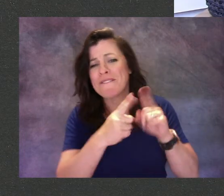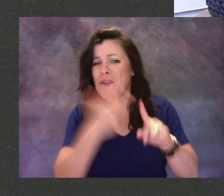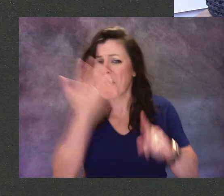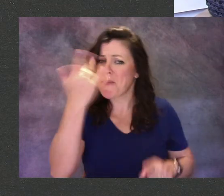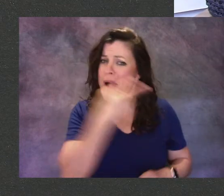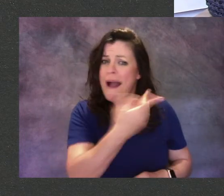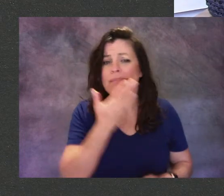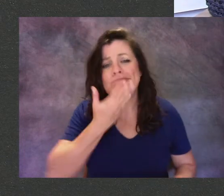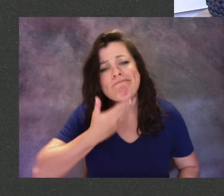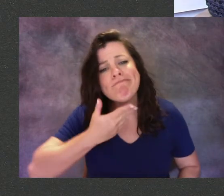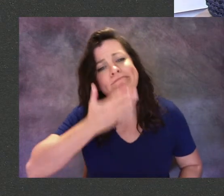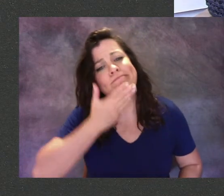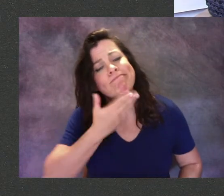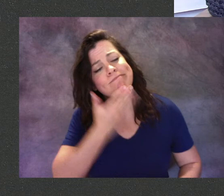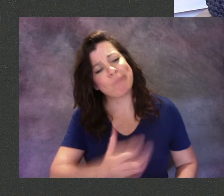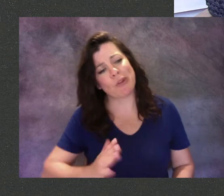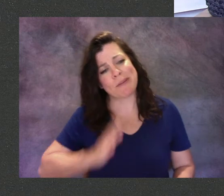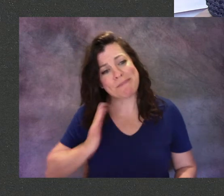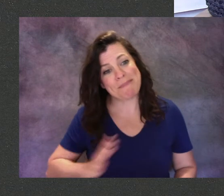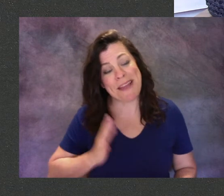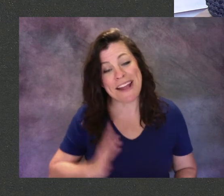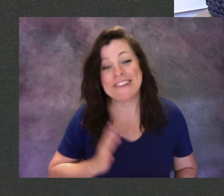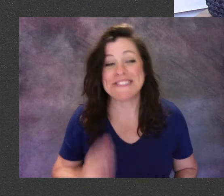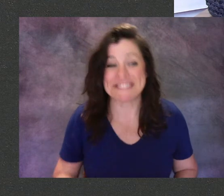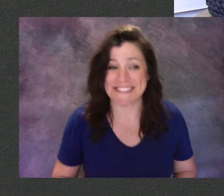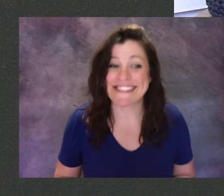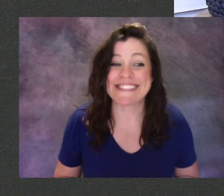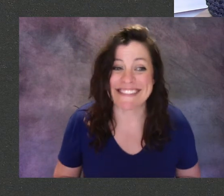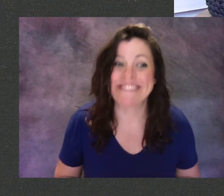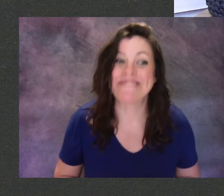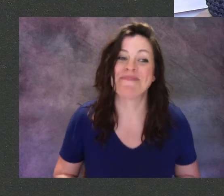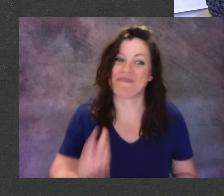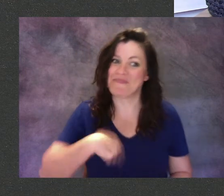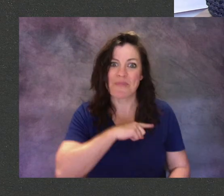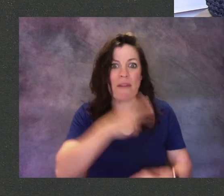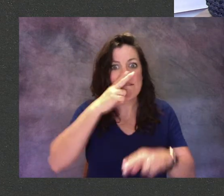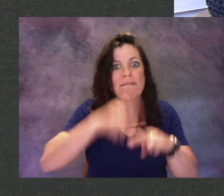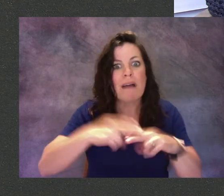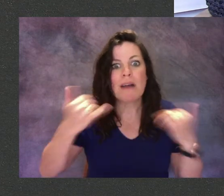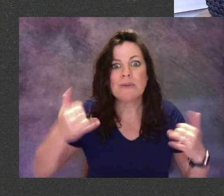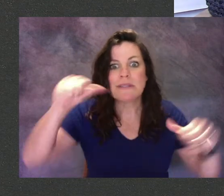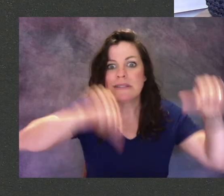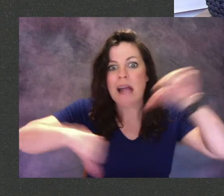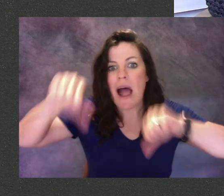And I loved our experiments that we did today. We did some great experiments today and showed